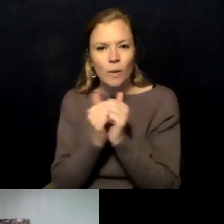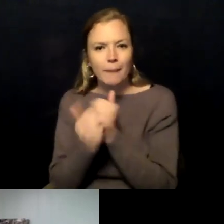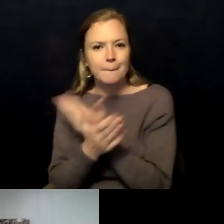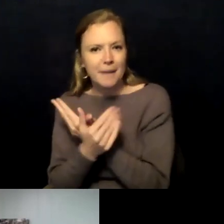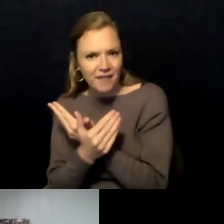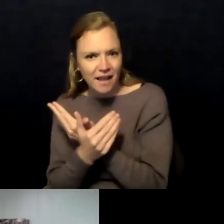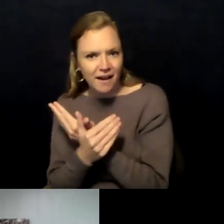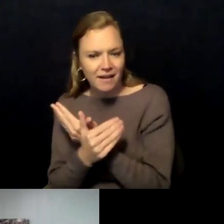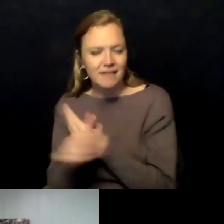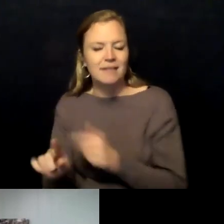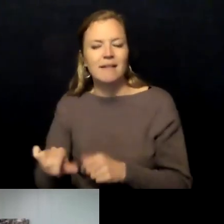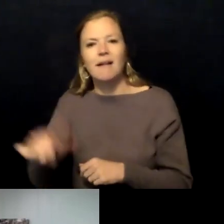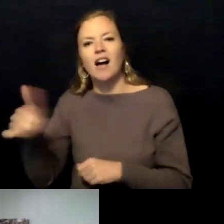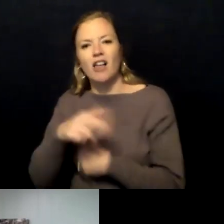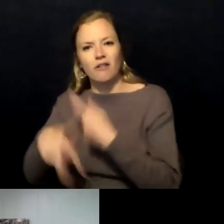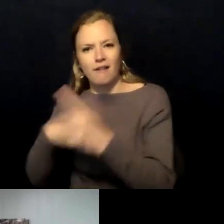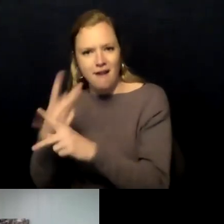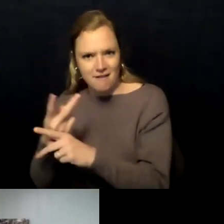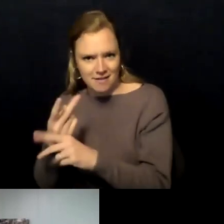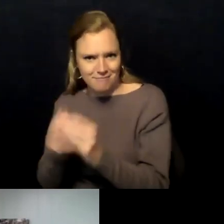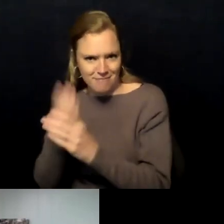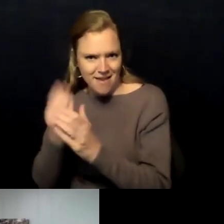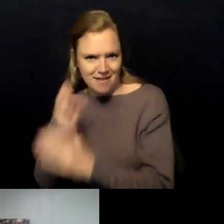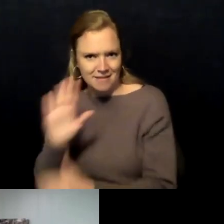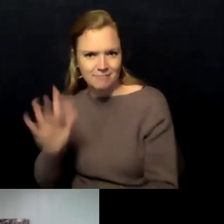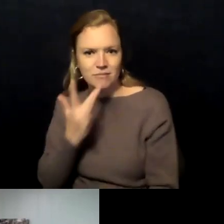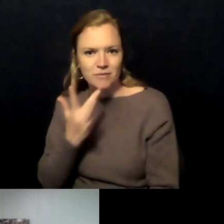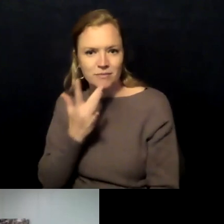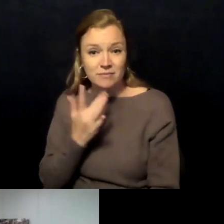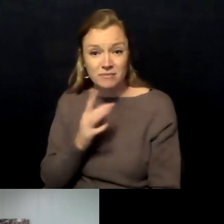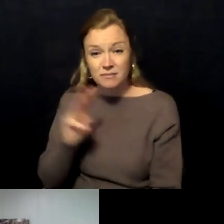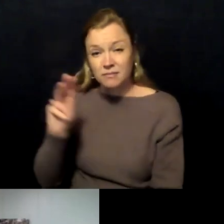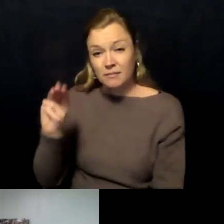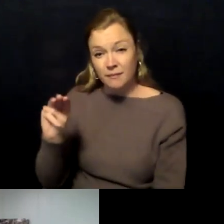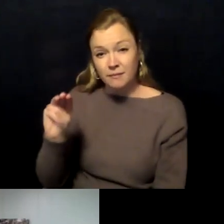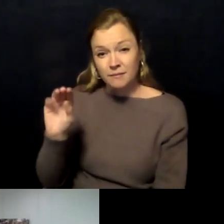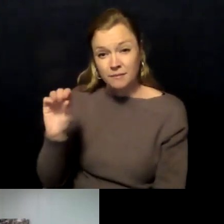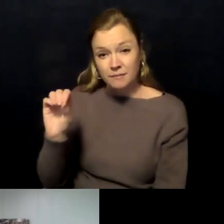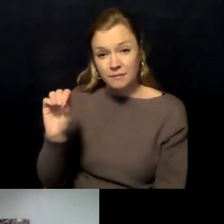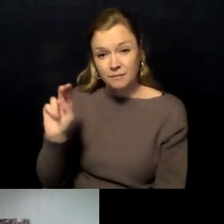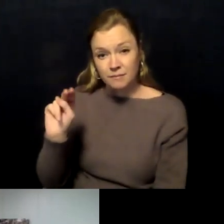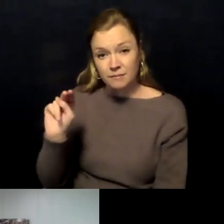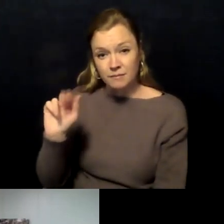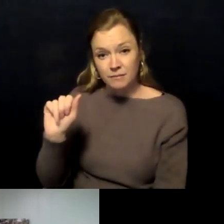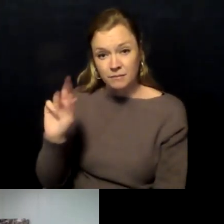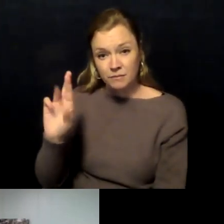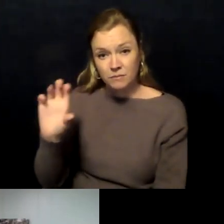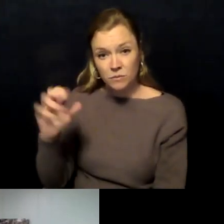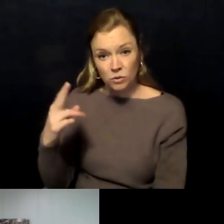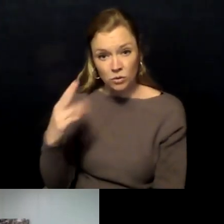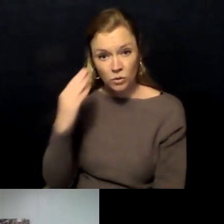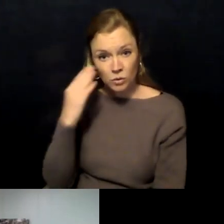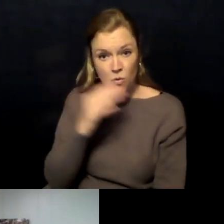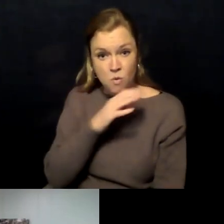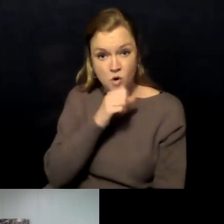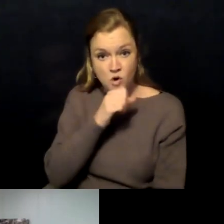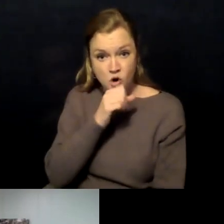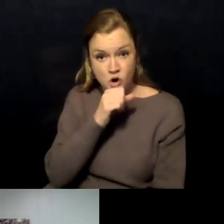monarch butterflies, which I think most people know monarch butterflies...